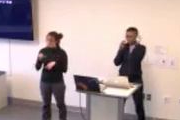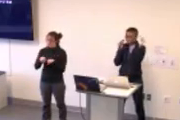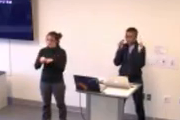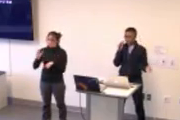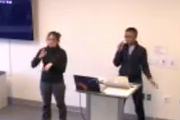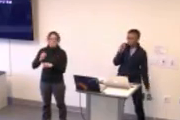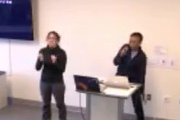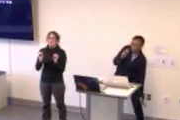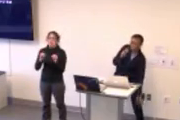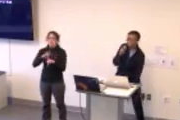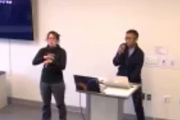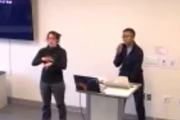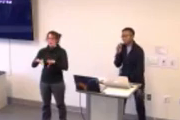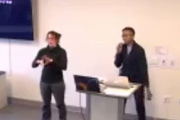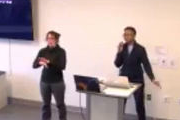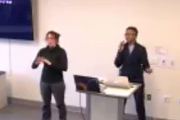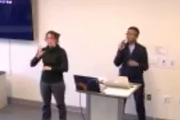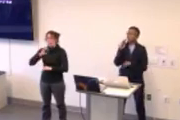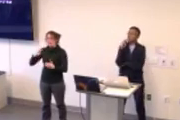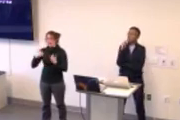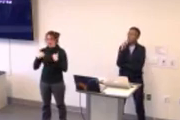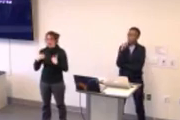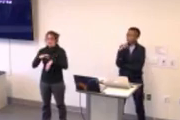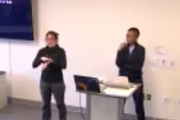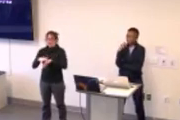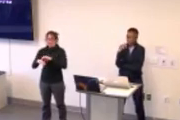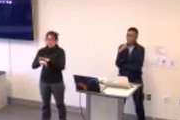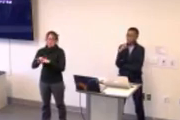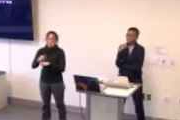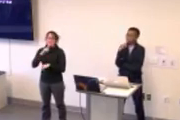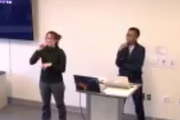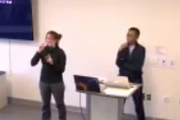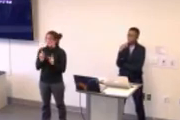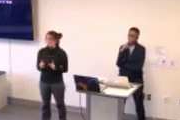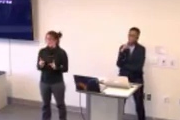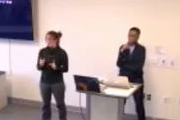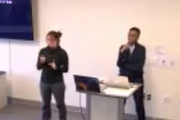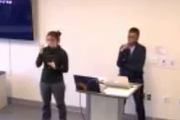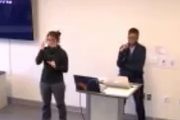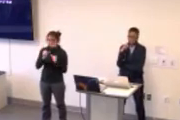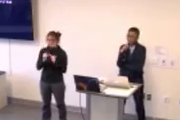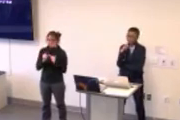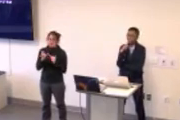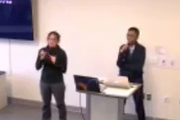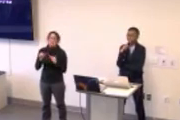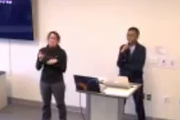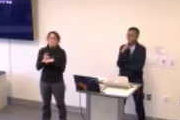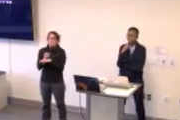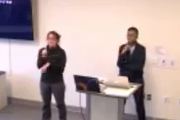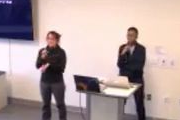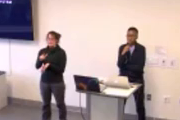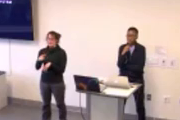Previously they had shackles. This is a deaf person who uses ASL as a first and only language.